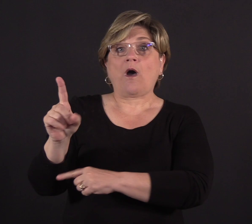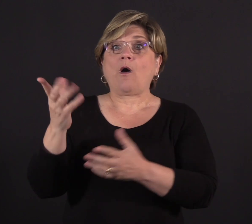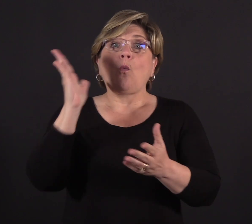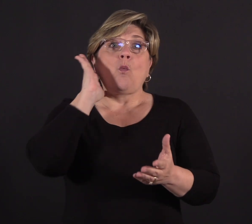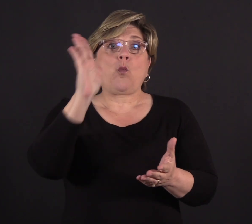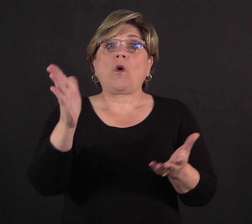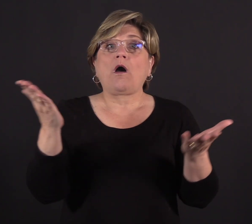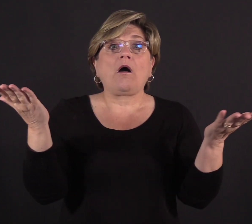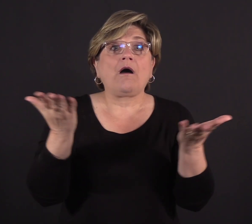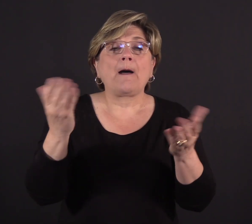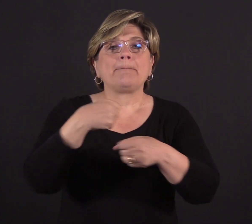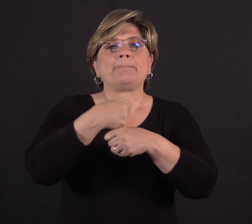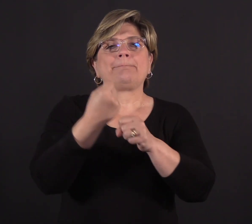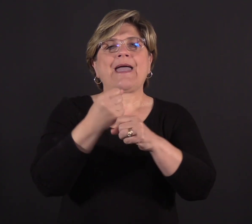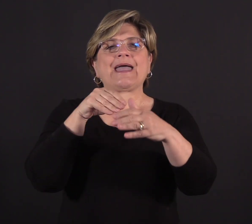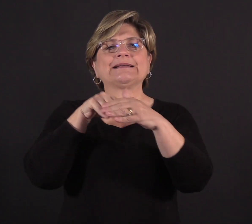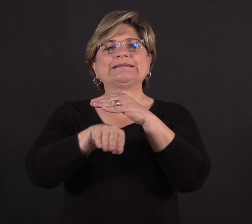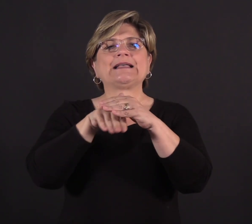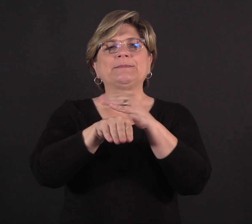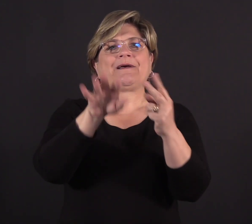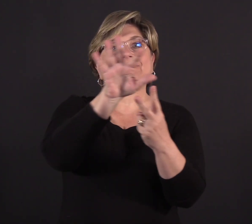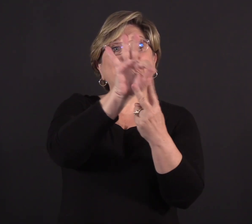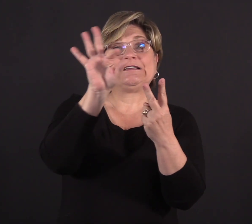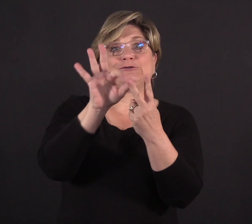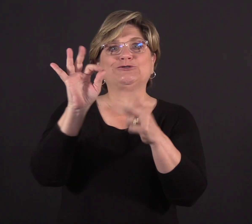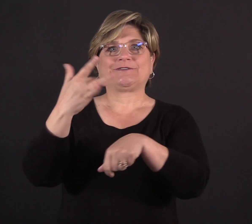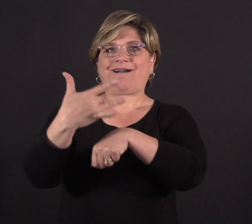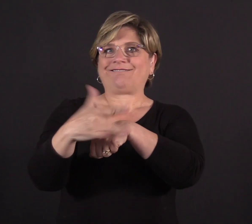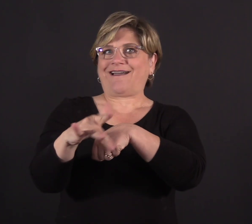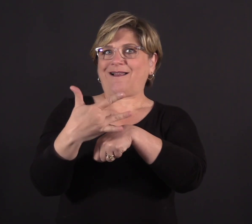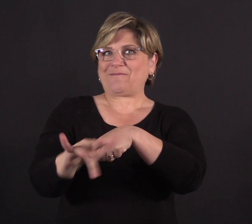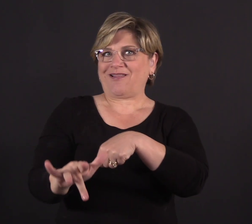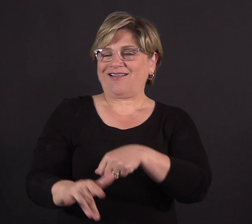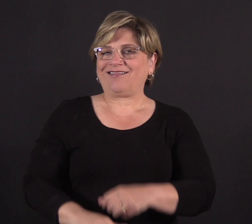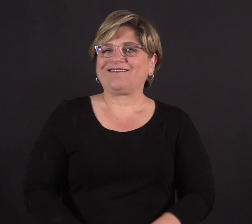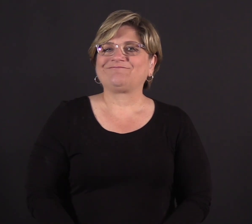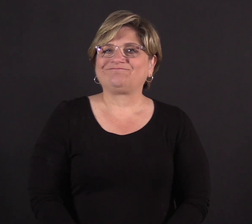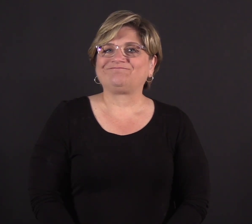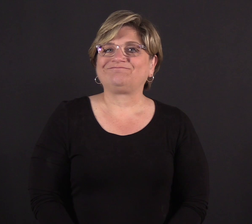which will make more accessibility features available.